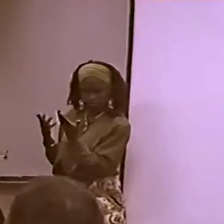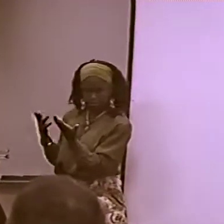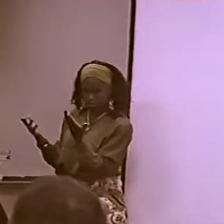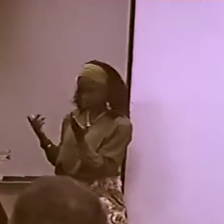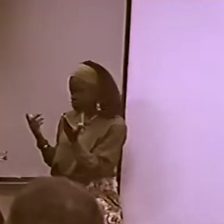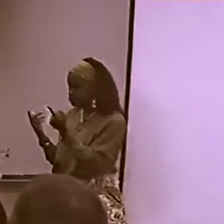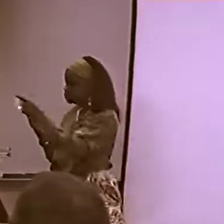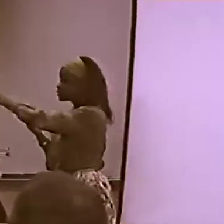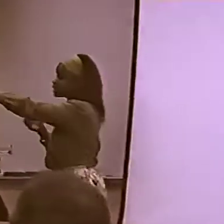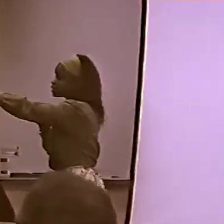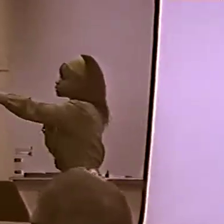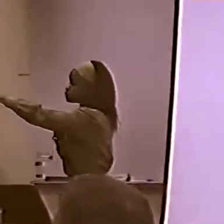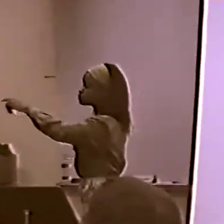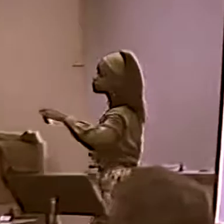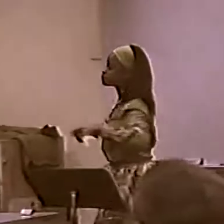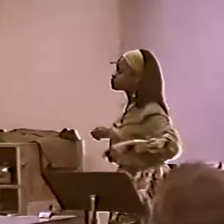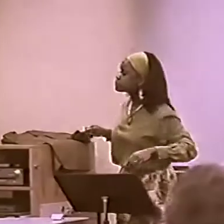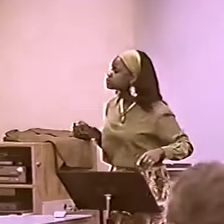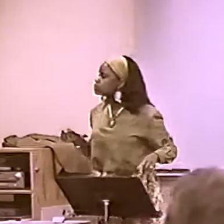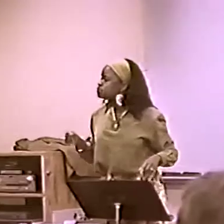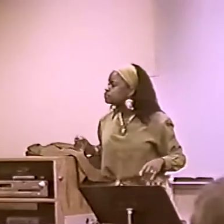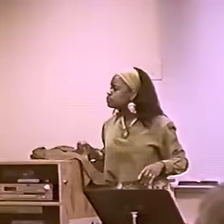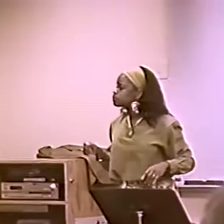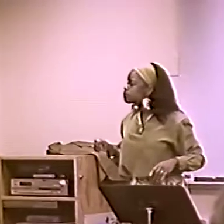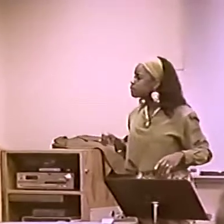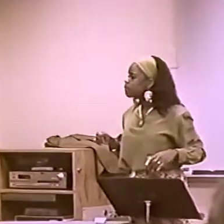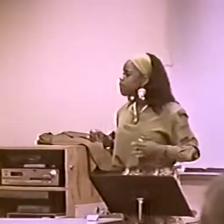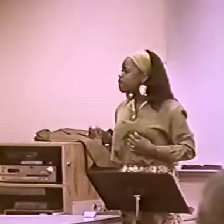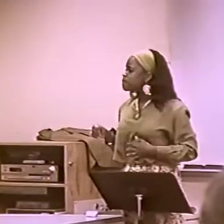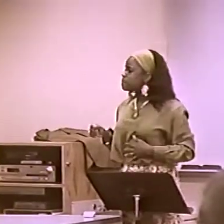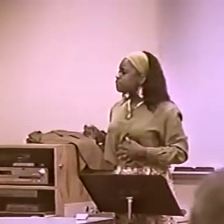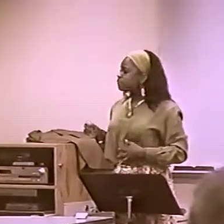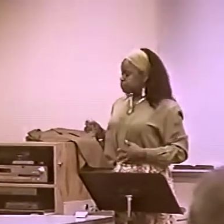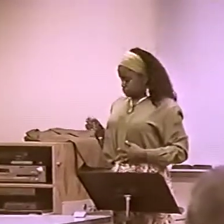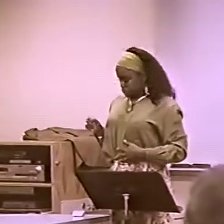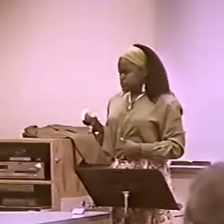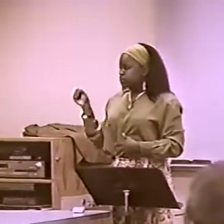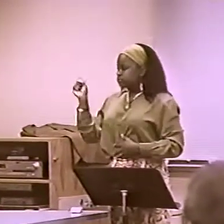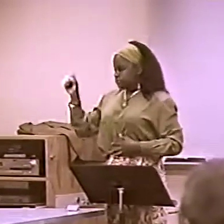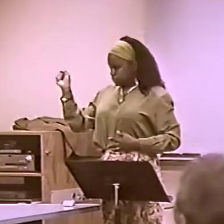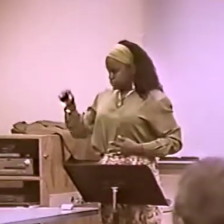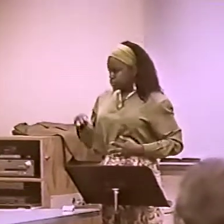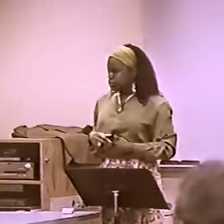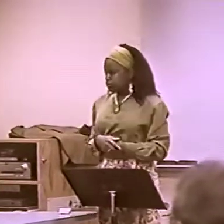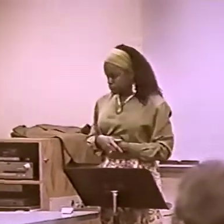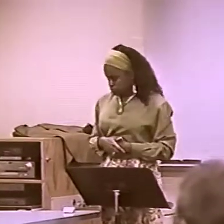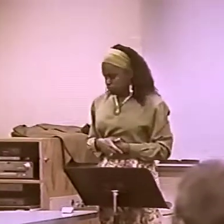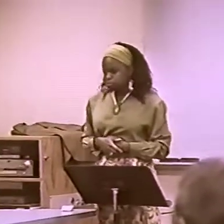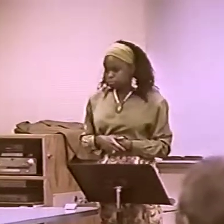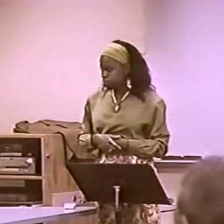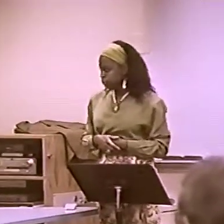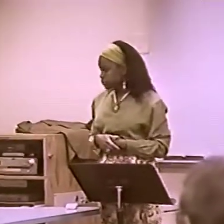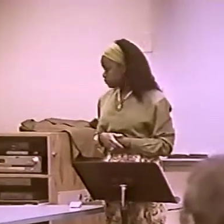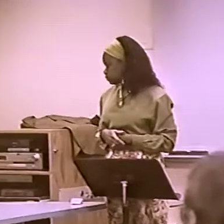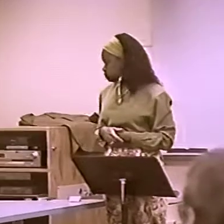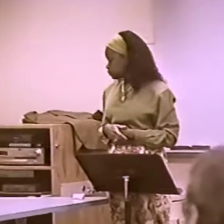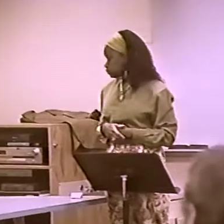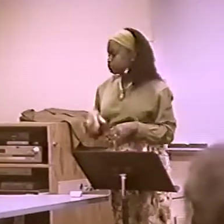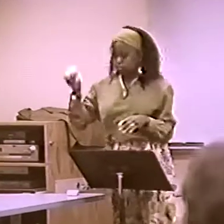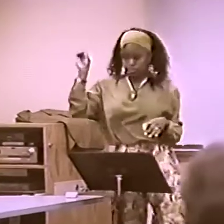HAD FOUND THAT THERE ARE RULES.